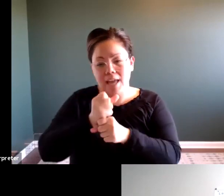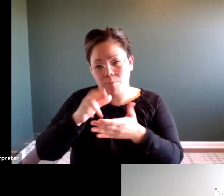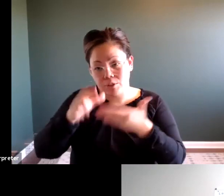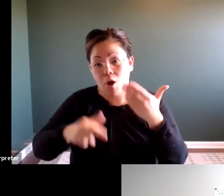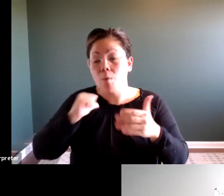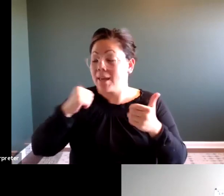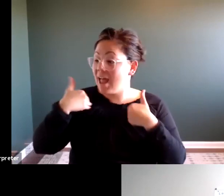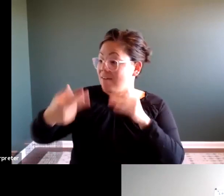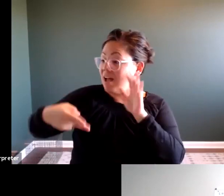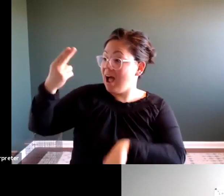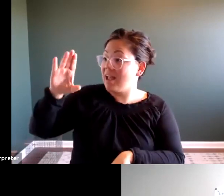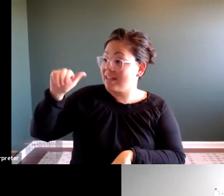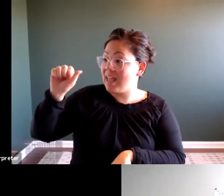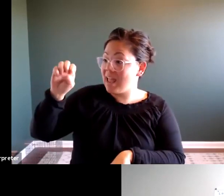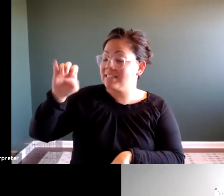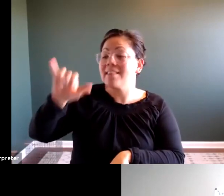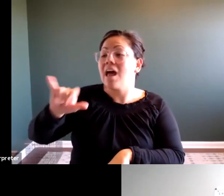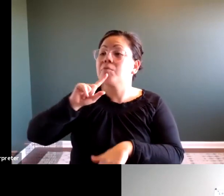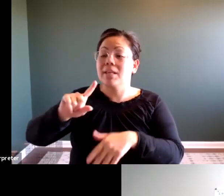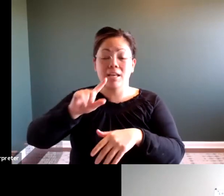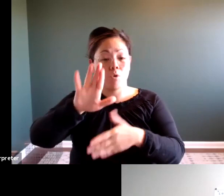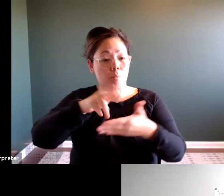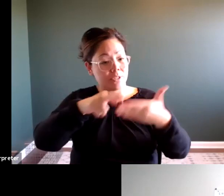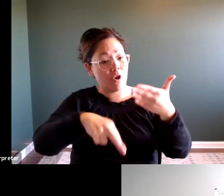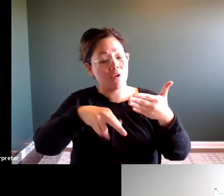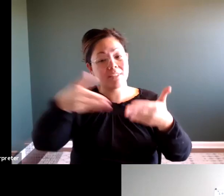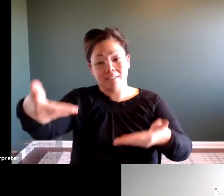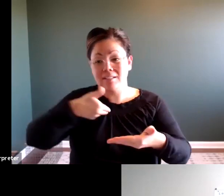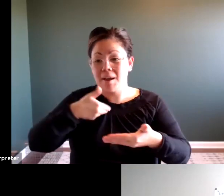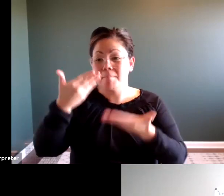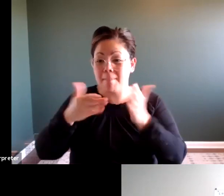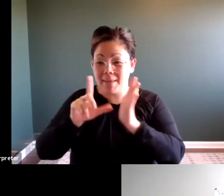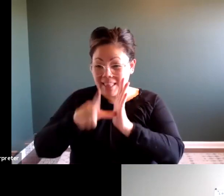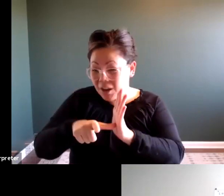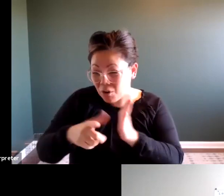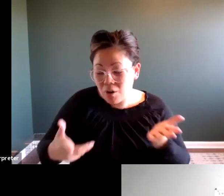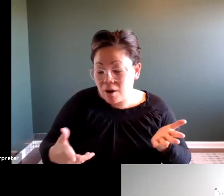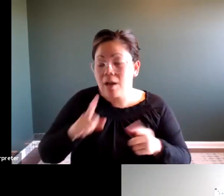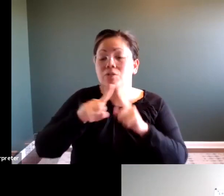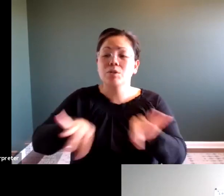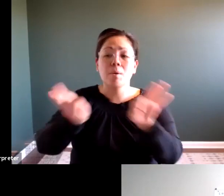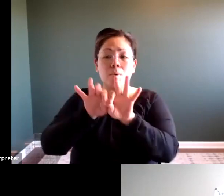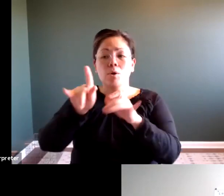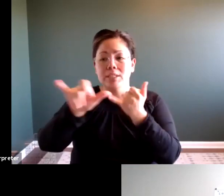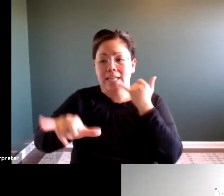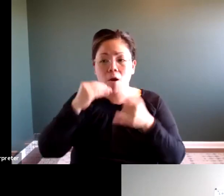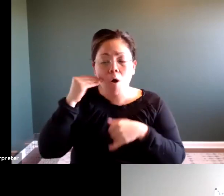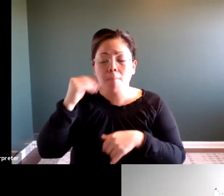There can be a little bit longer of a turnaround time, but it is imperative that people you know, stay home and not expose other people.